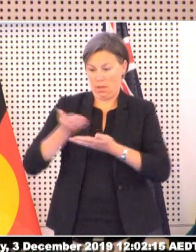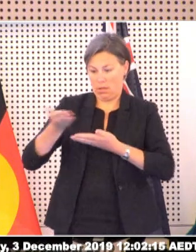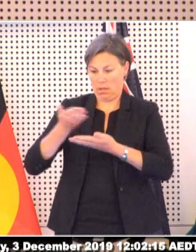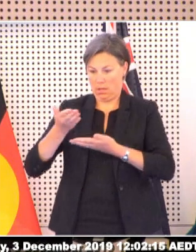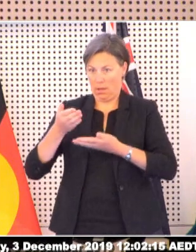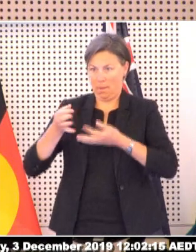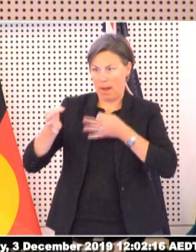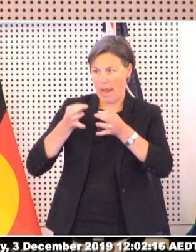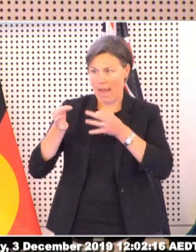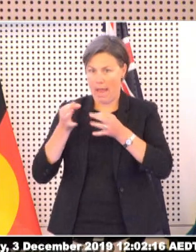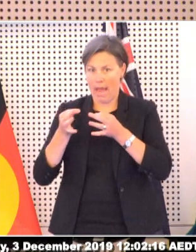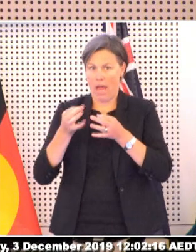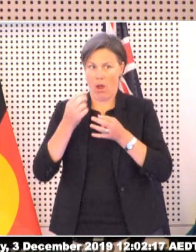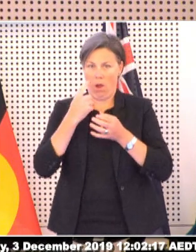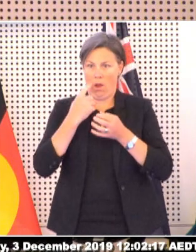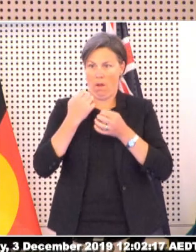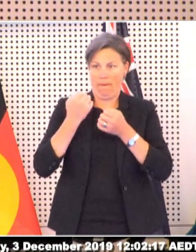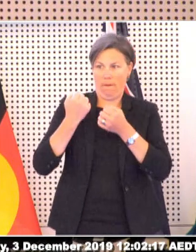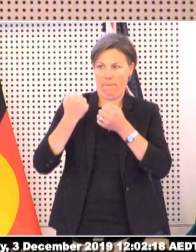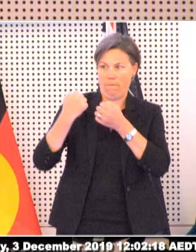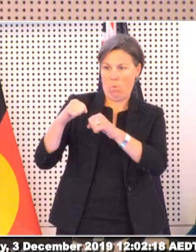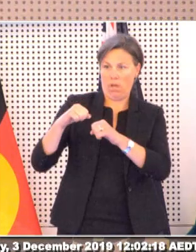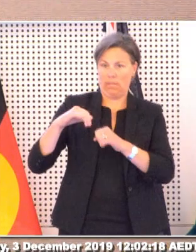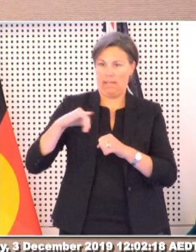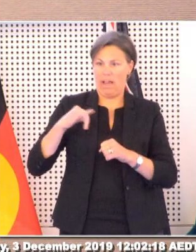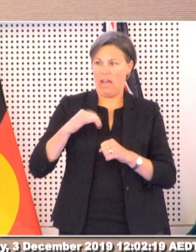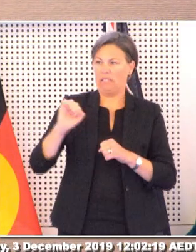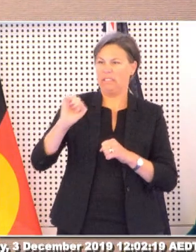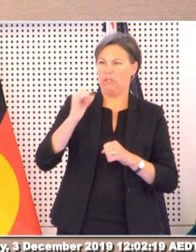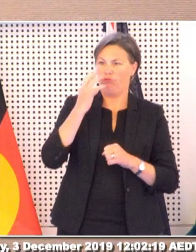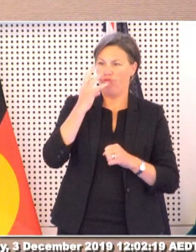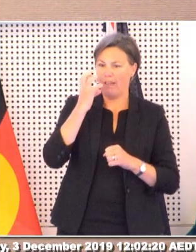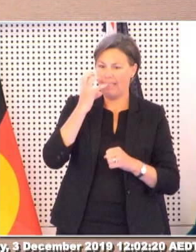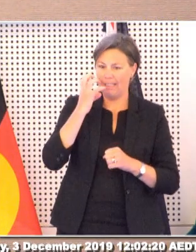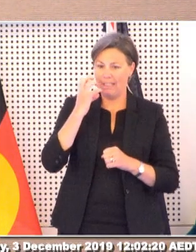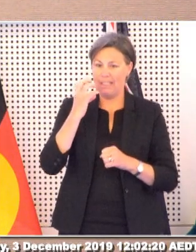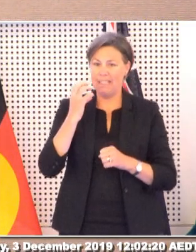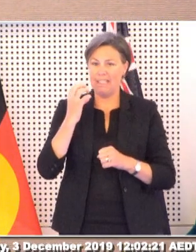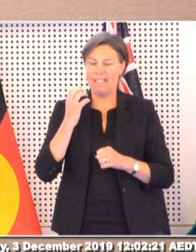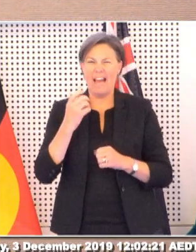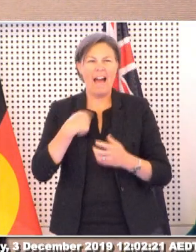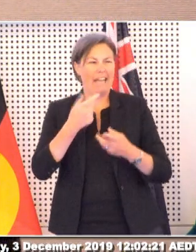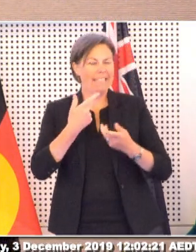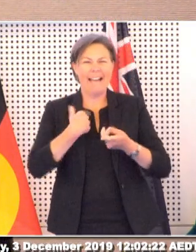thought about as cranky or – I’m not expressing it very well.